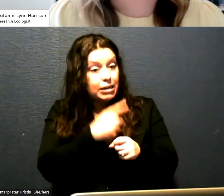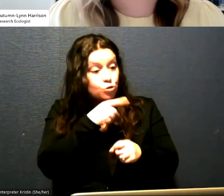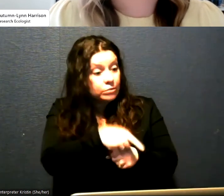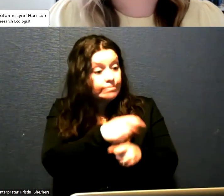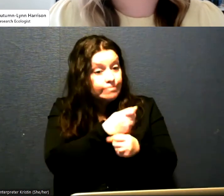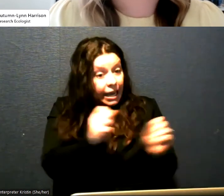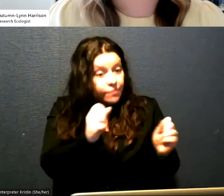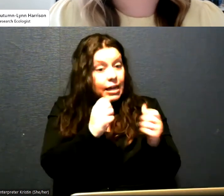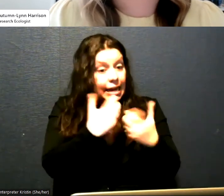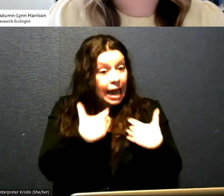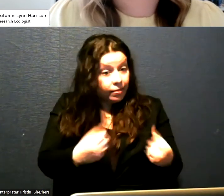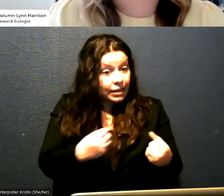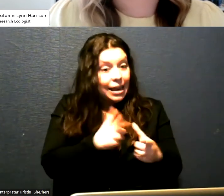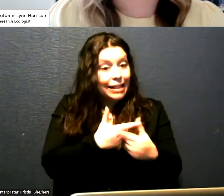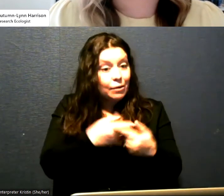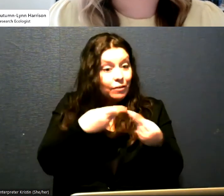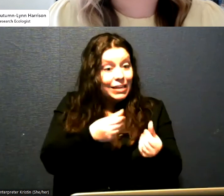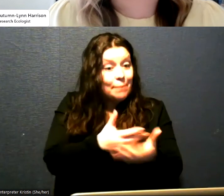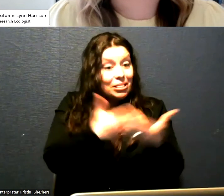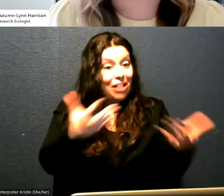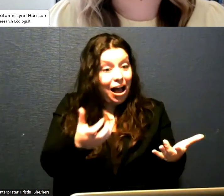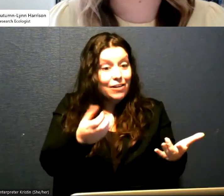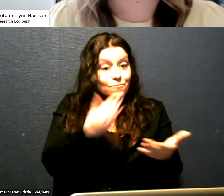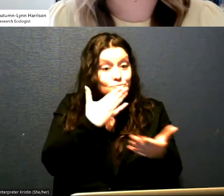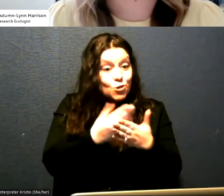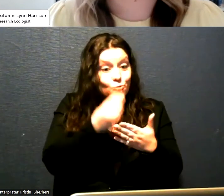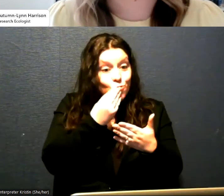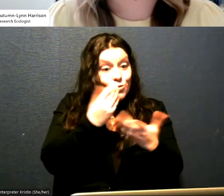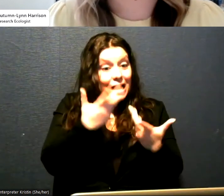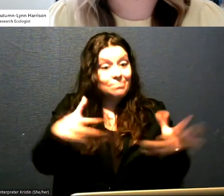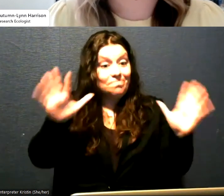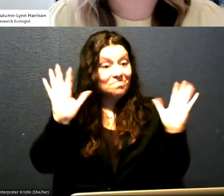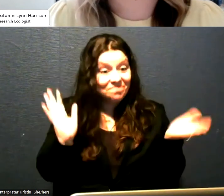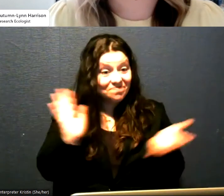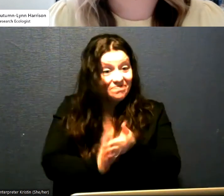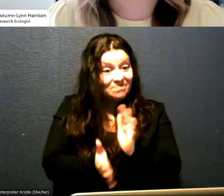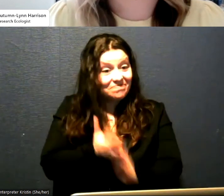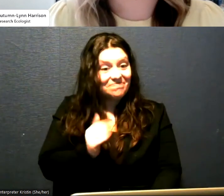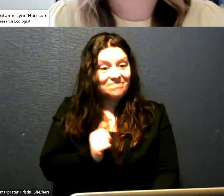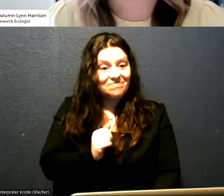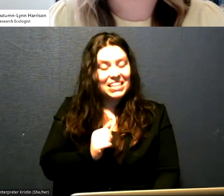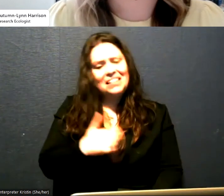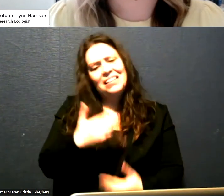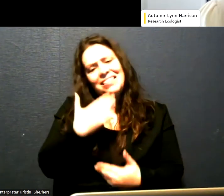Erika: Amazing, well thank you both so much. Autumn-Lynn, since you kicked us off and um, I want to end